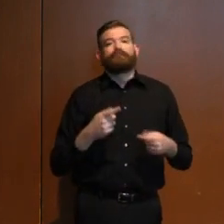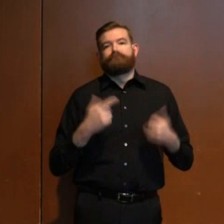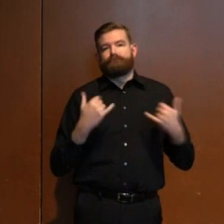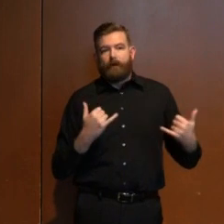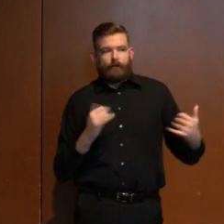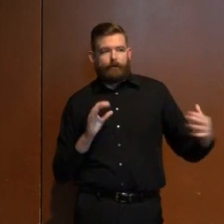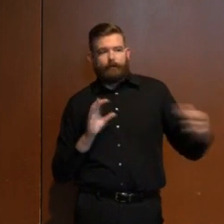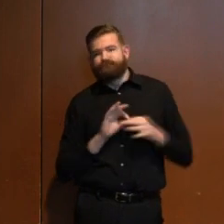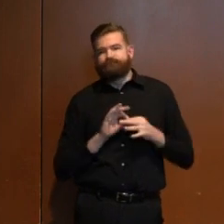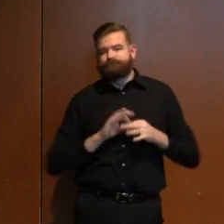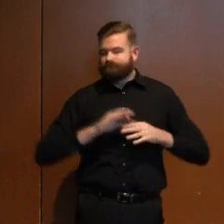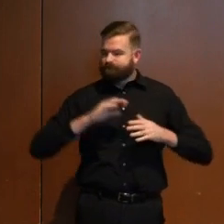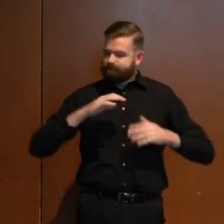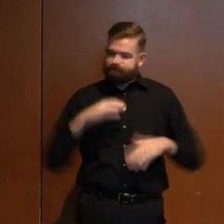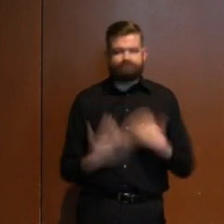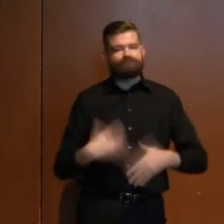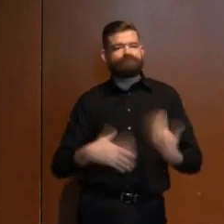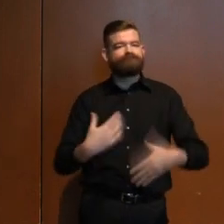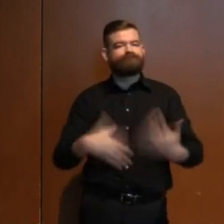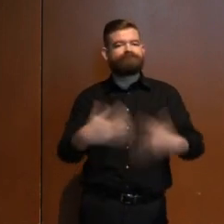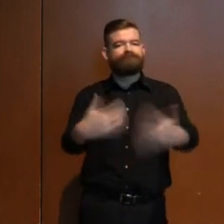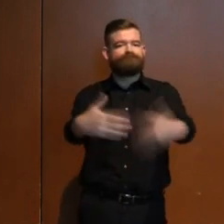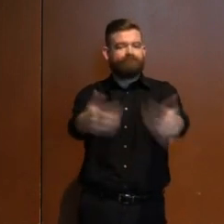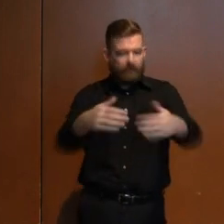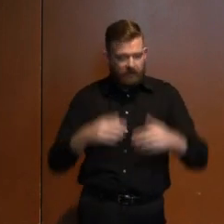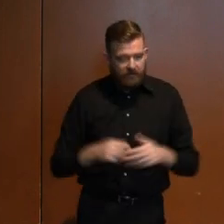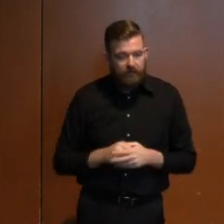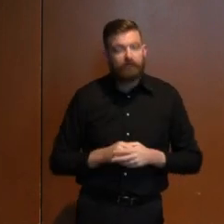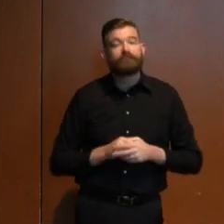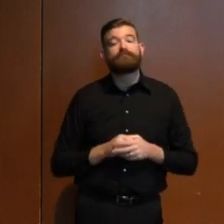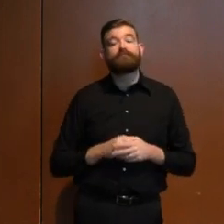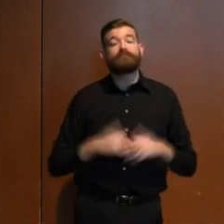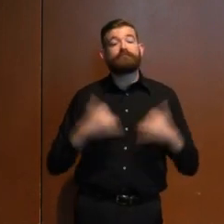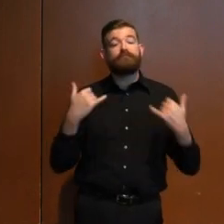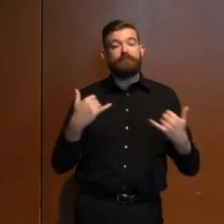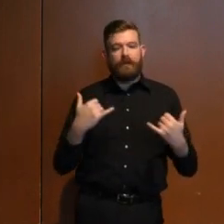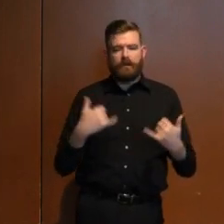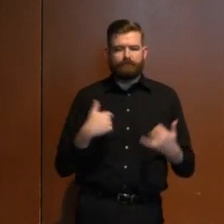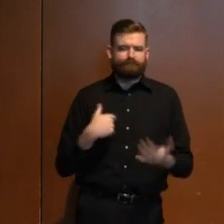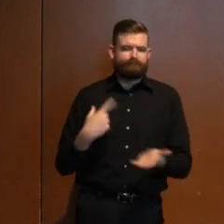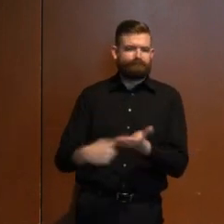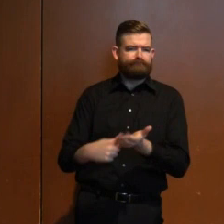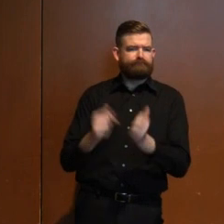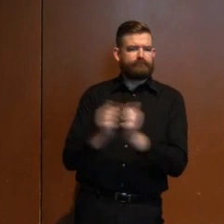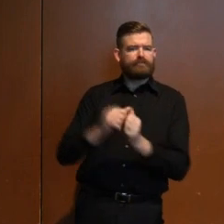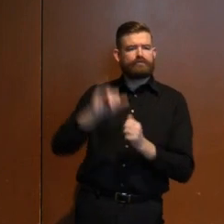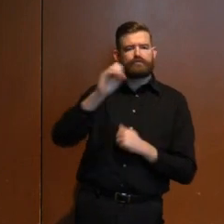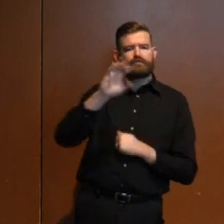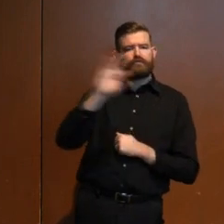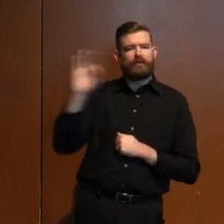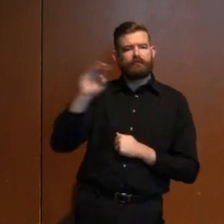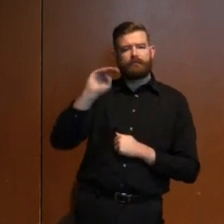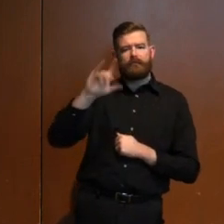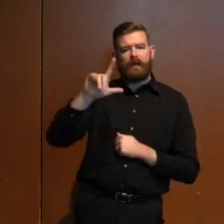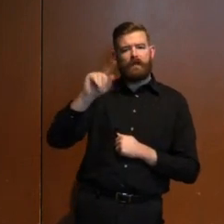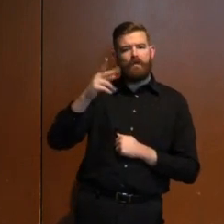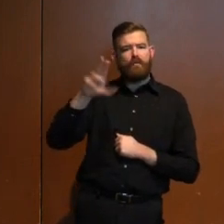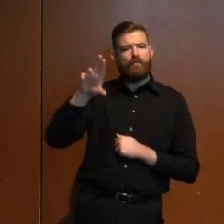WILL GIVE YOU A BIT OF HISTORY. WE DID NOT JUST DEVELOP THIS RELATIONSHIP LAST WEEK.